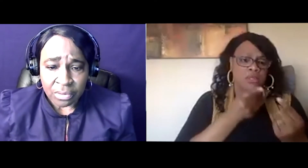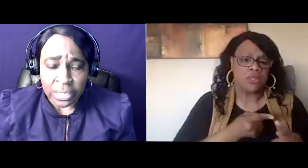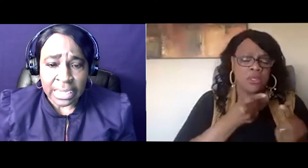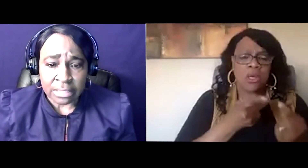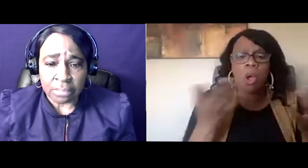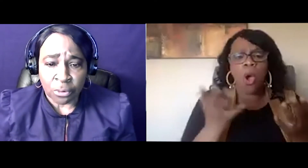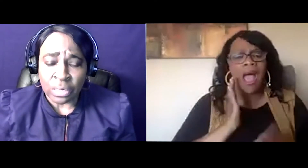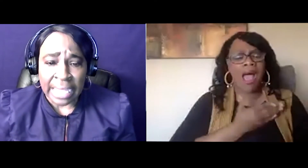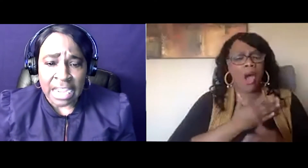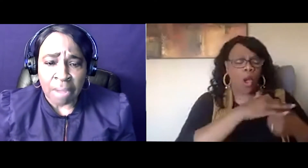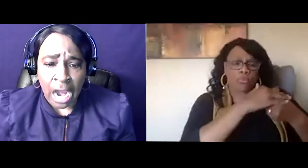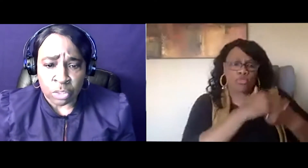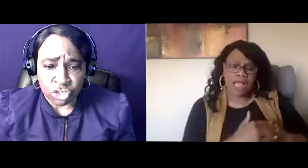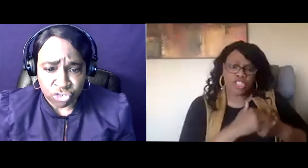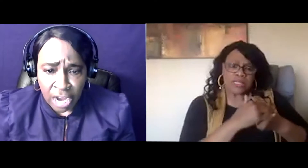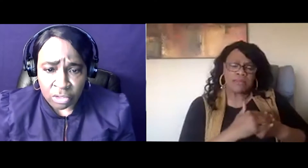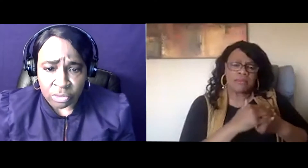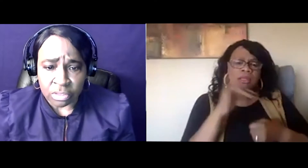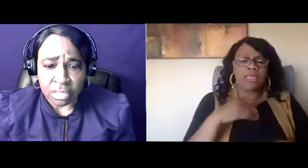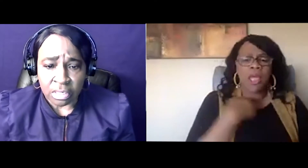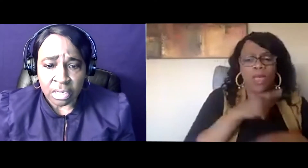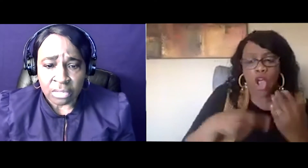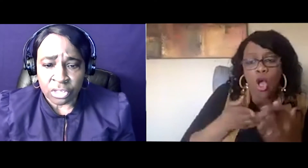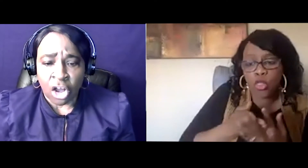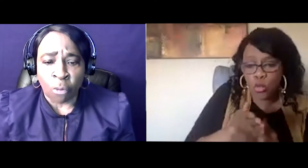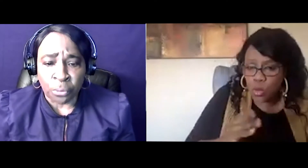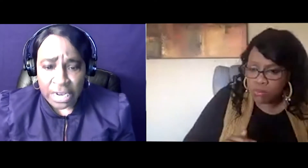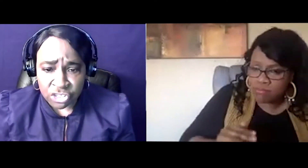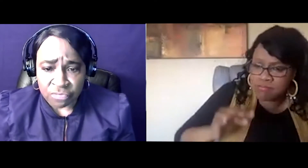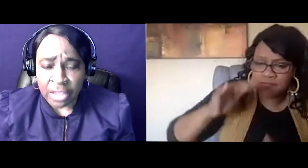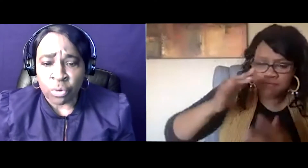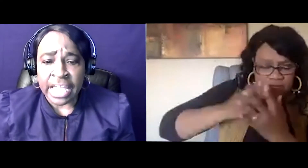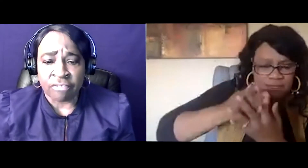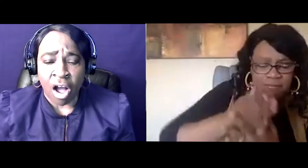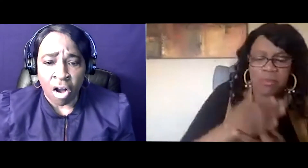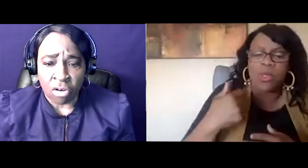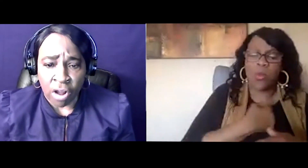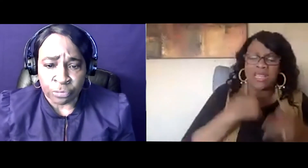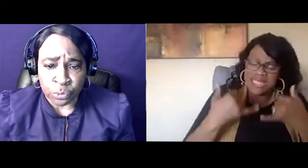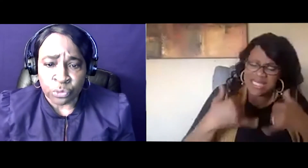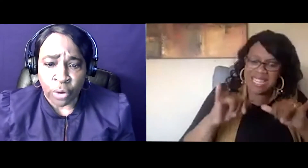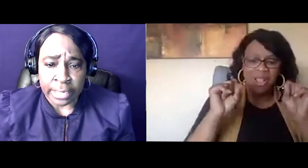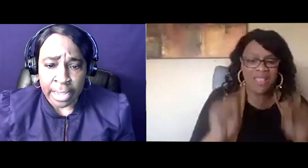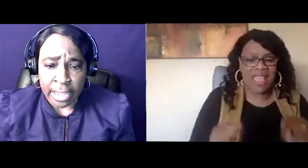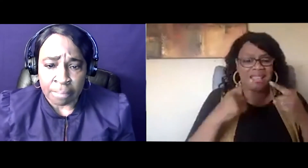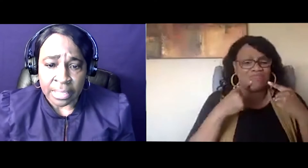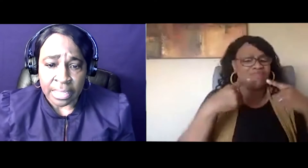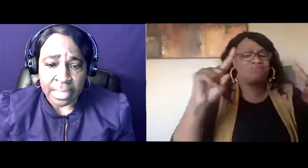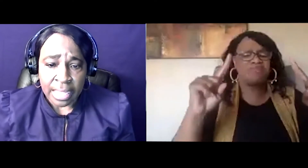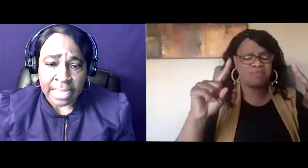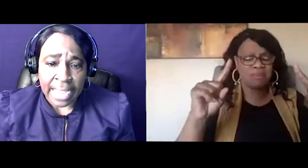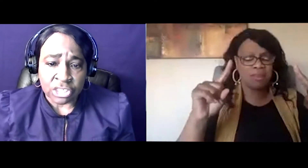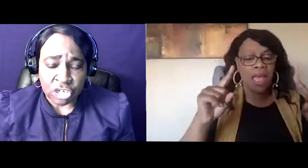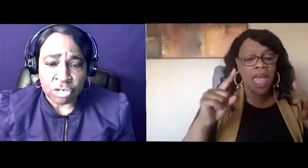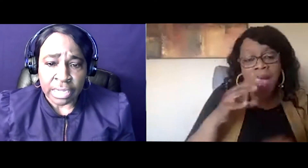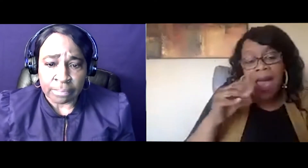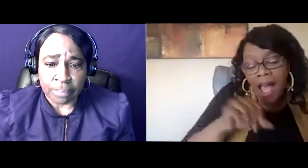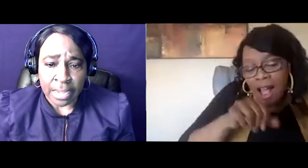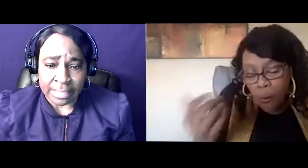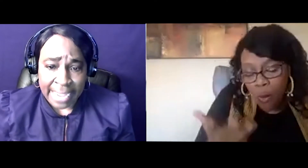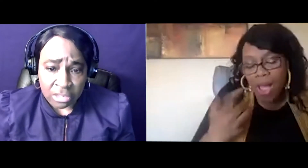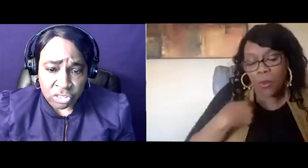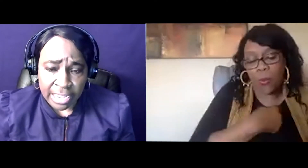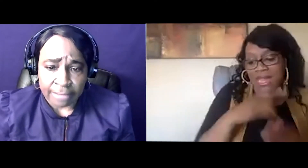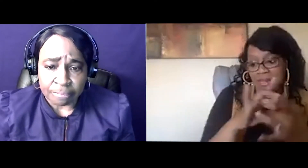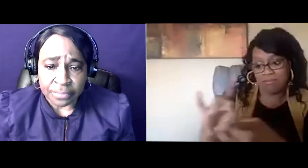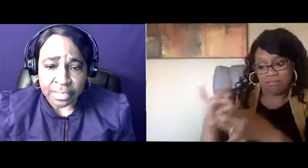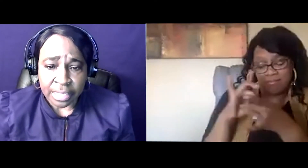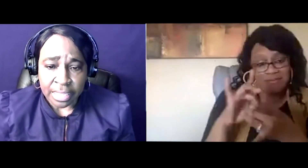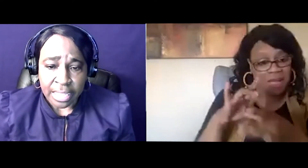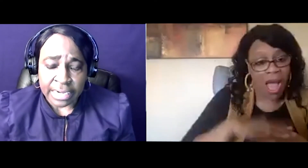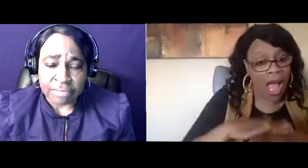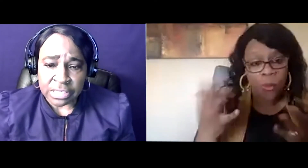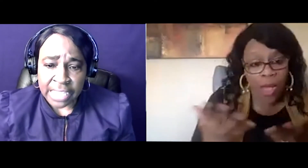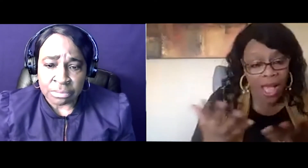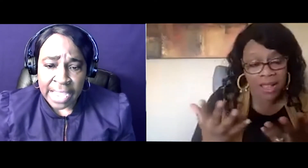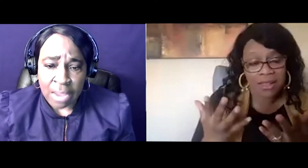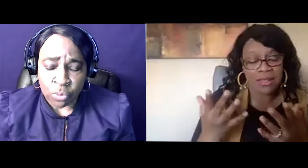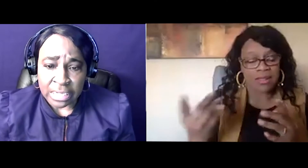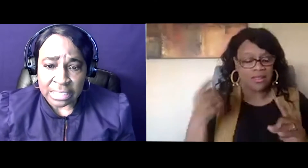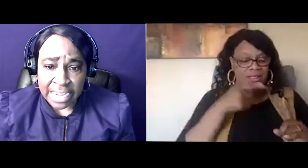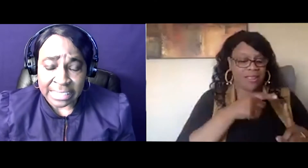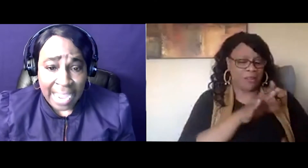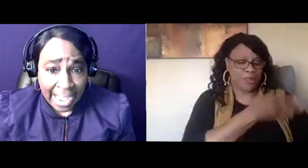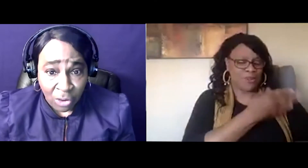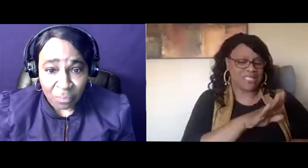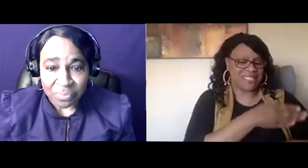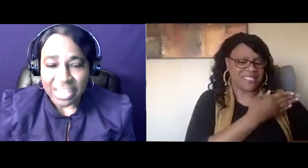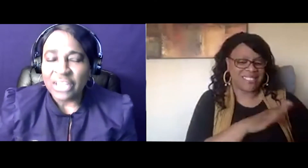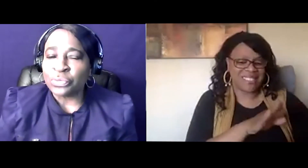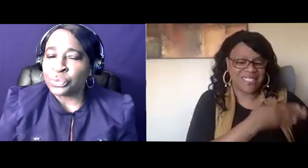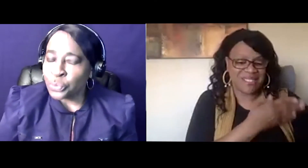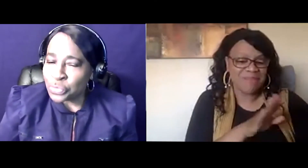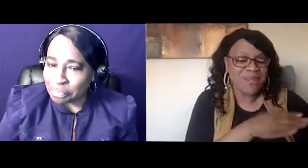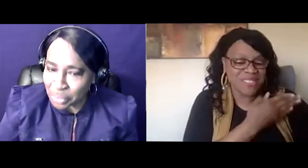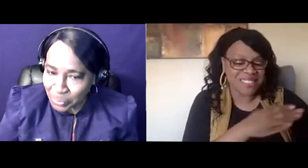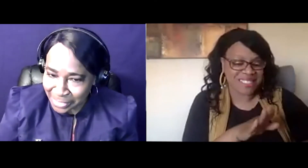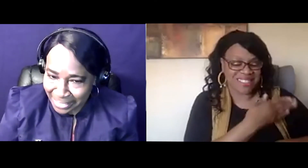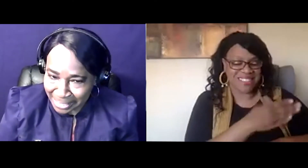We can proclaim our struggles, the oppression that we have all gone through growing up, and I still can announce that. And at the same time, we connect how? Through the music.